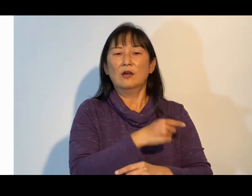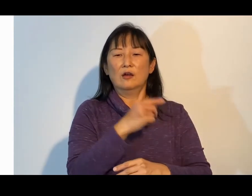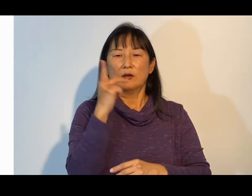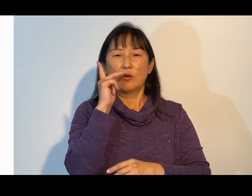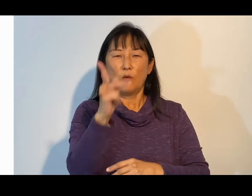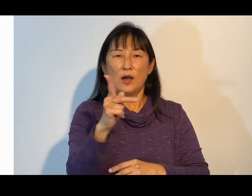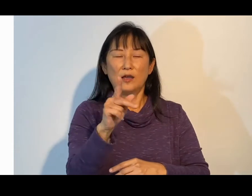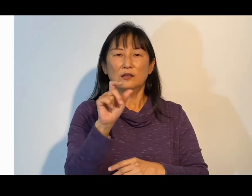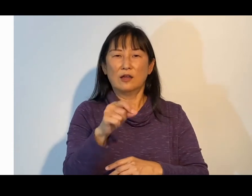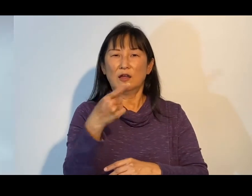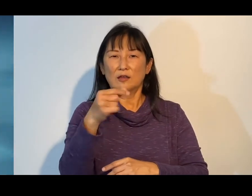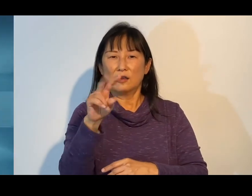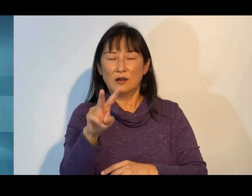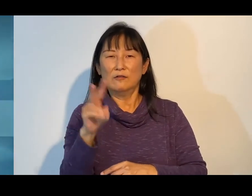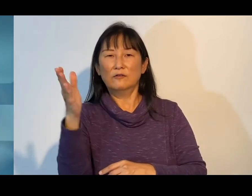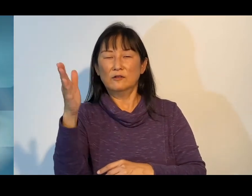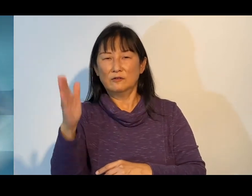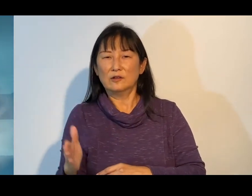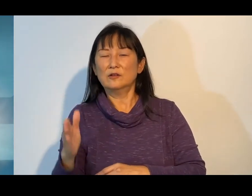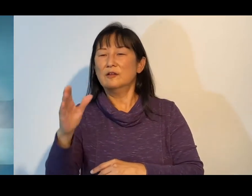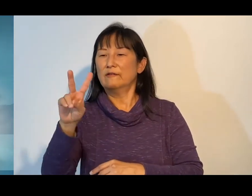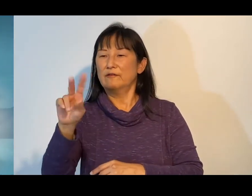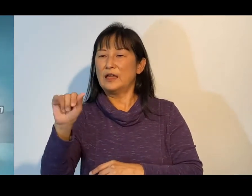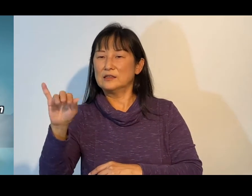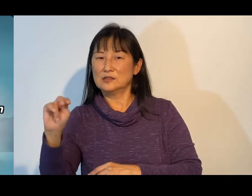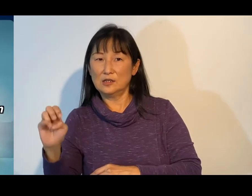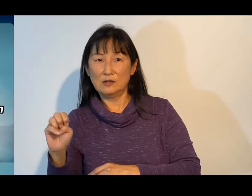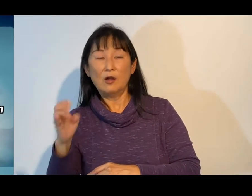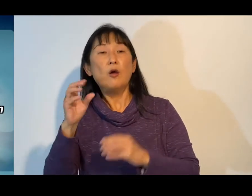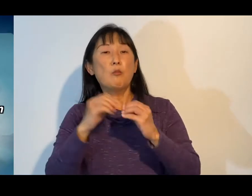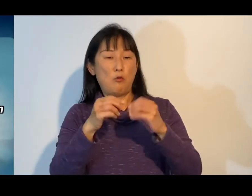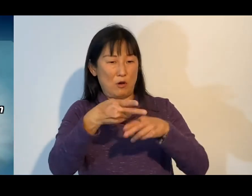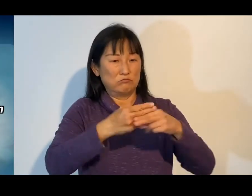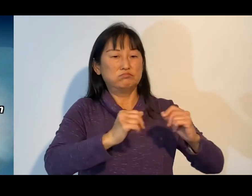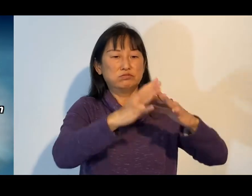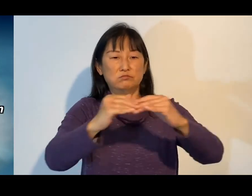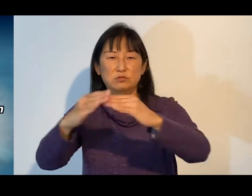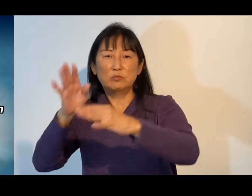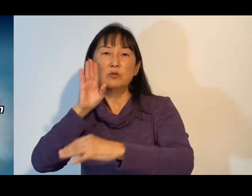More pop-up clinics are scheduled around the island for adults aged 18 and older.